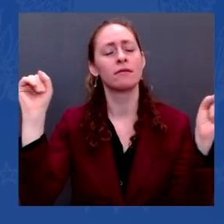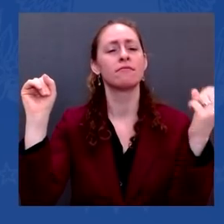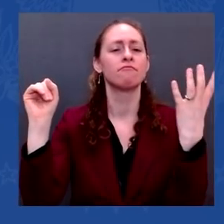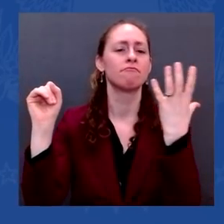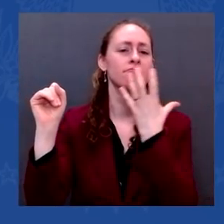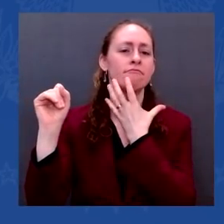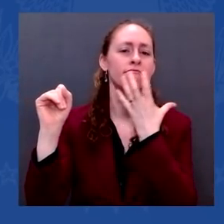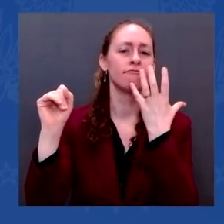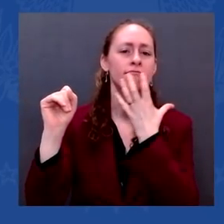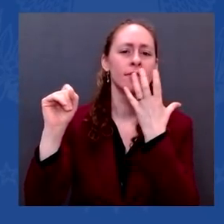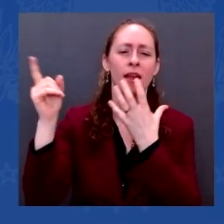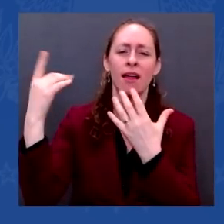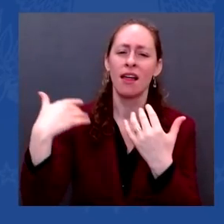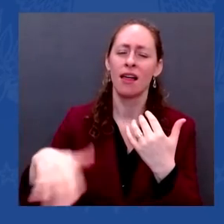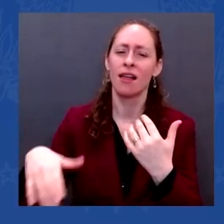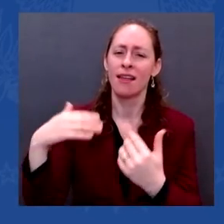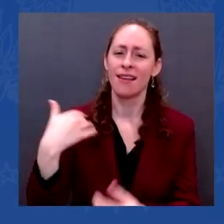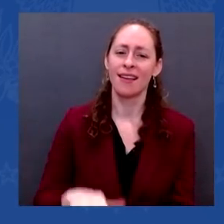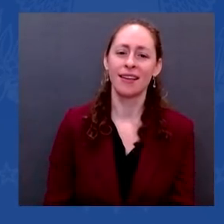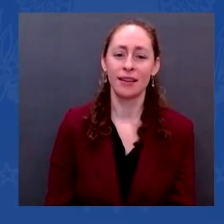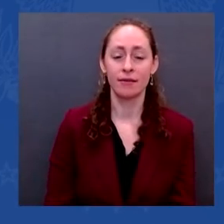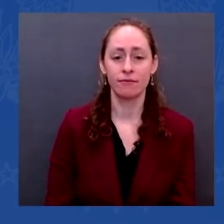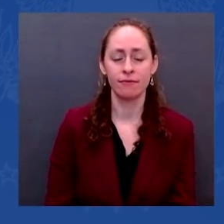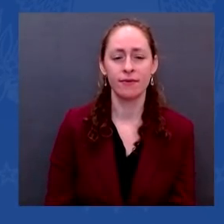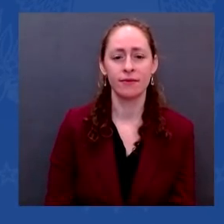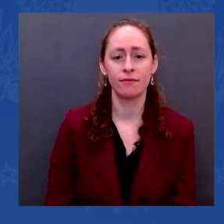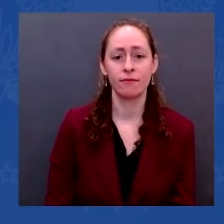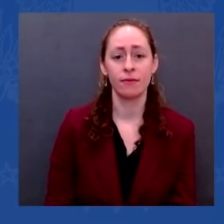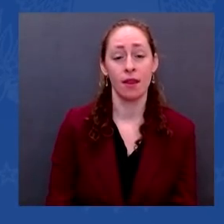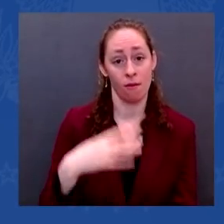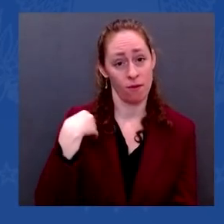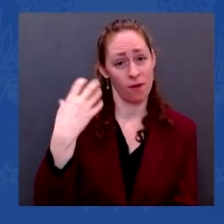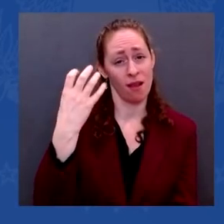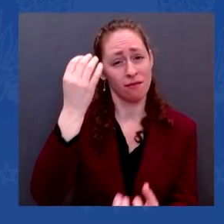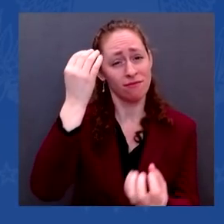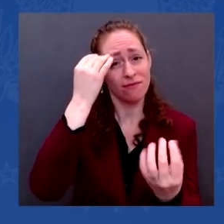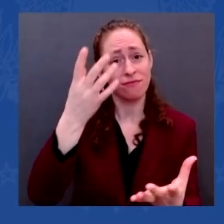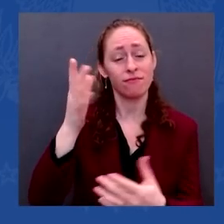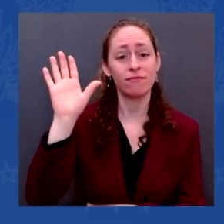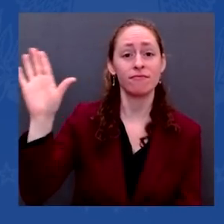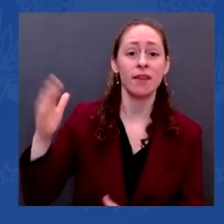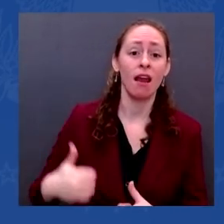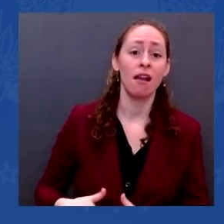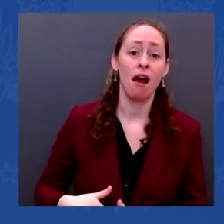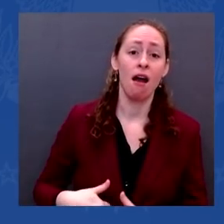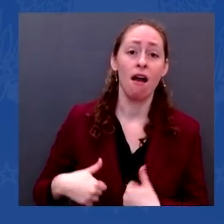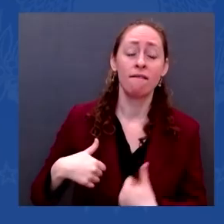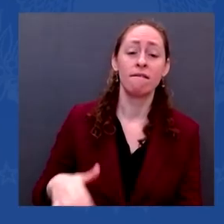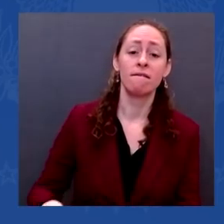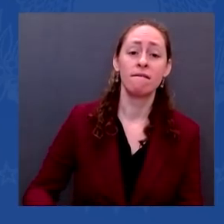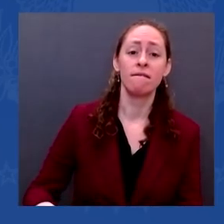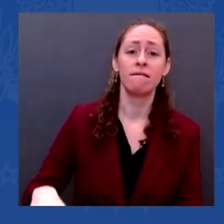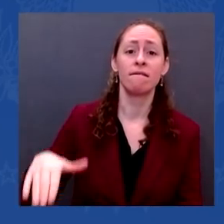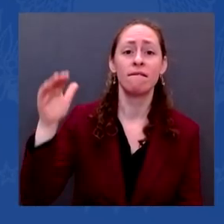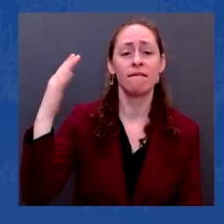began as an eldest child in an Irish Catholic family growing up in Scranton, Pennsylvania.